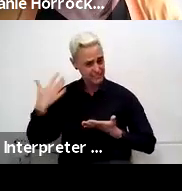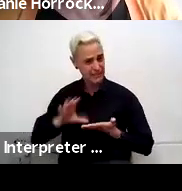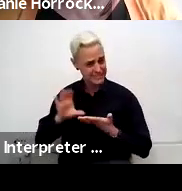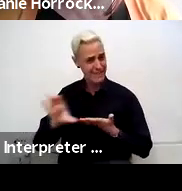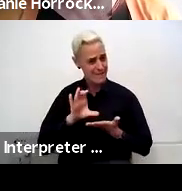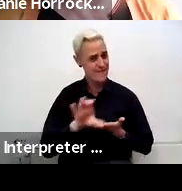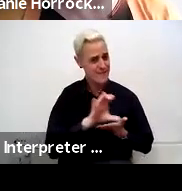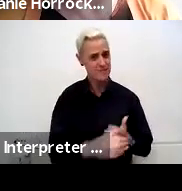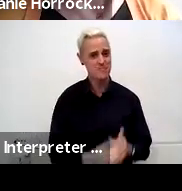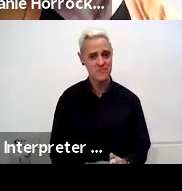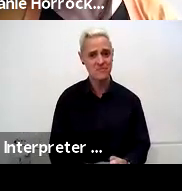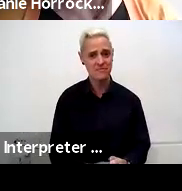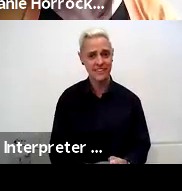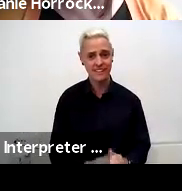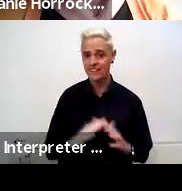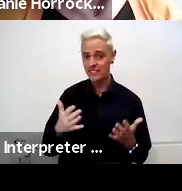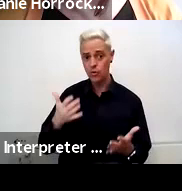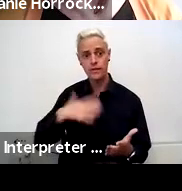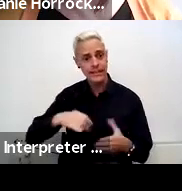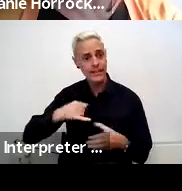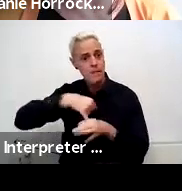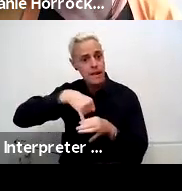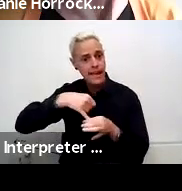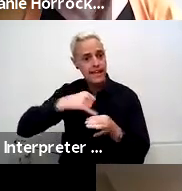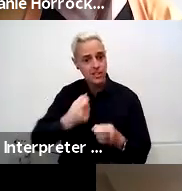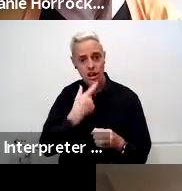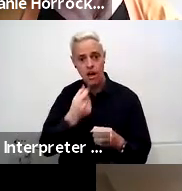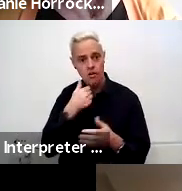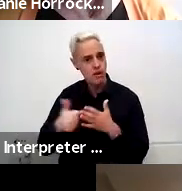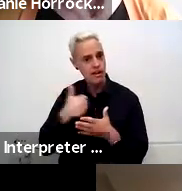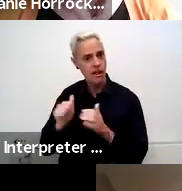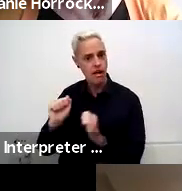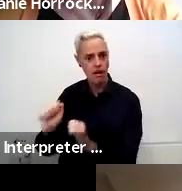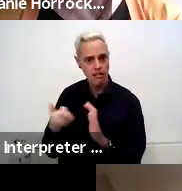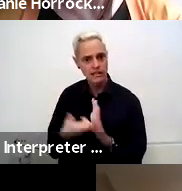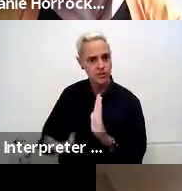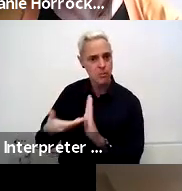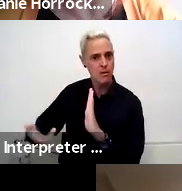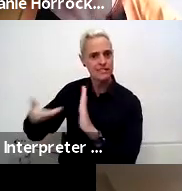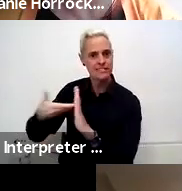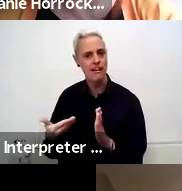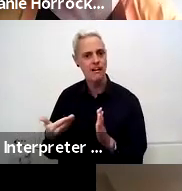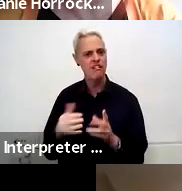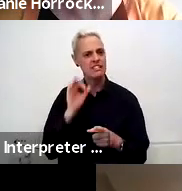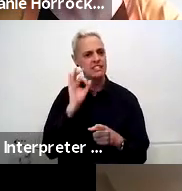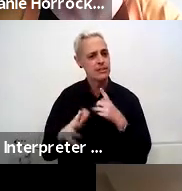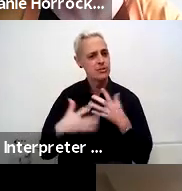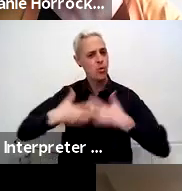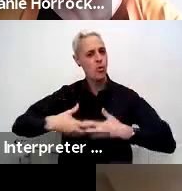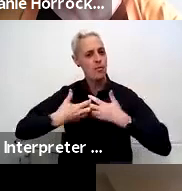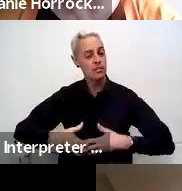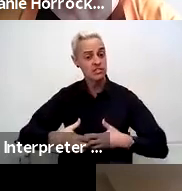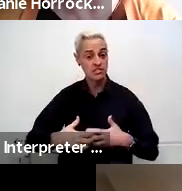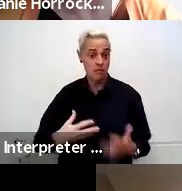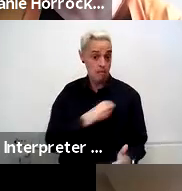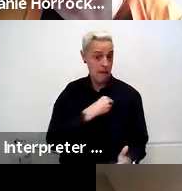There is a need for an ongoing need for medicine, their ongoing need for various supplements, there's a need for special equipment and that's not just medical.